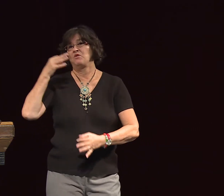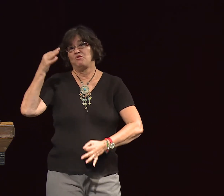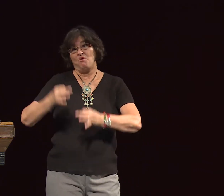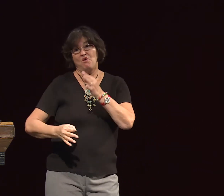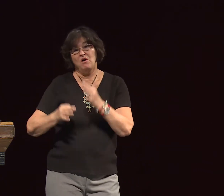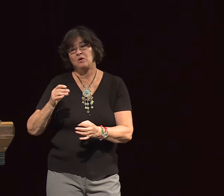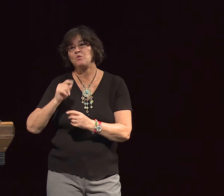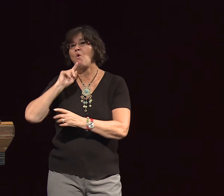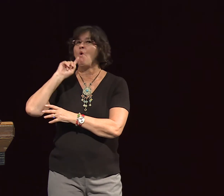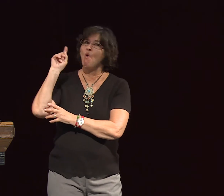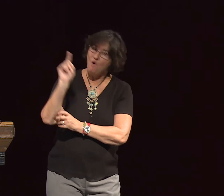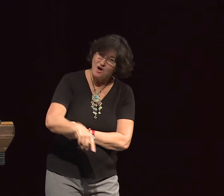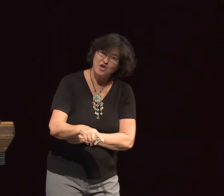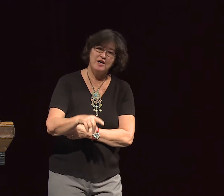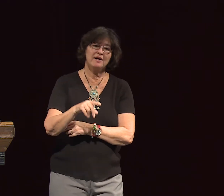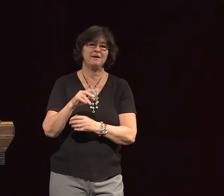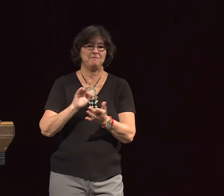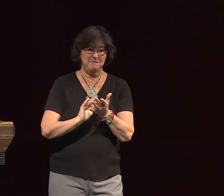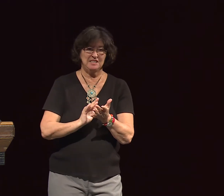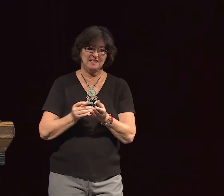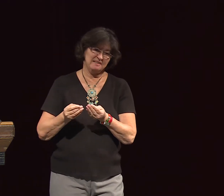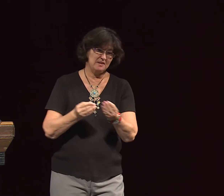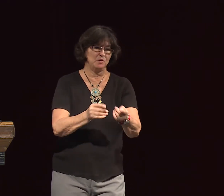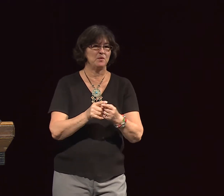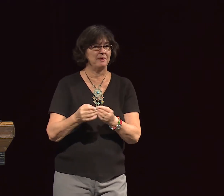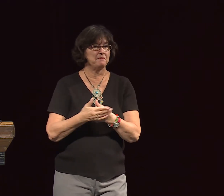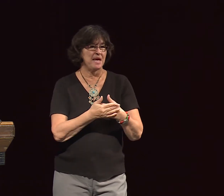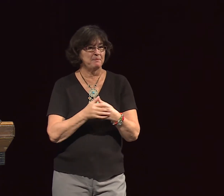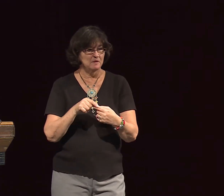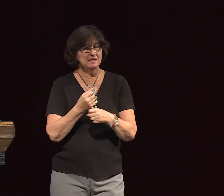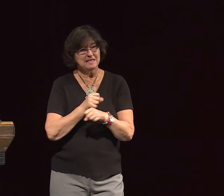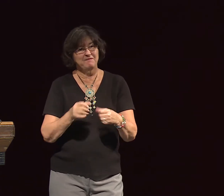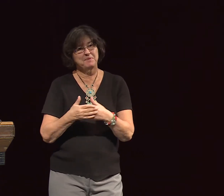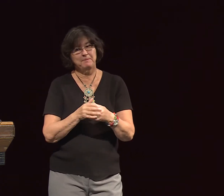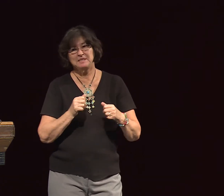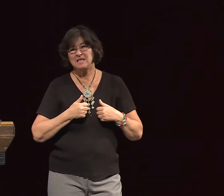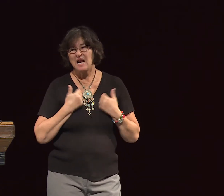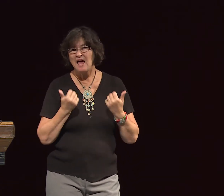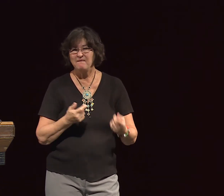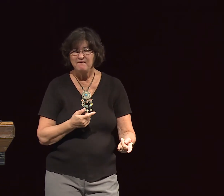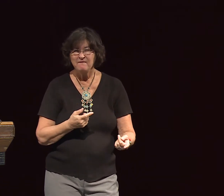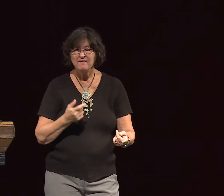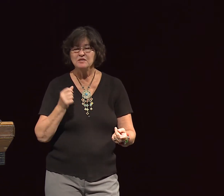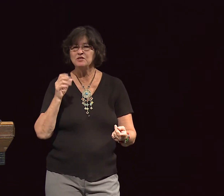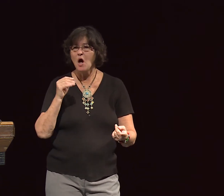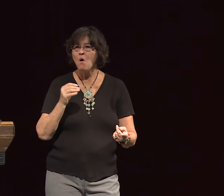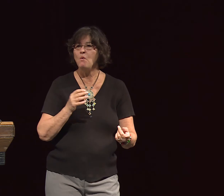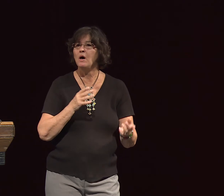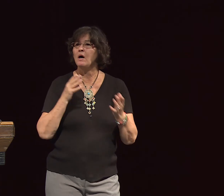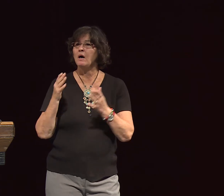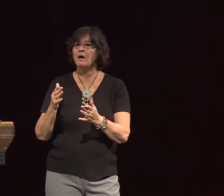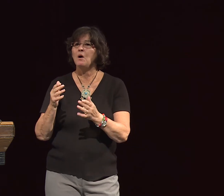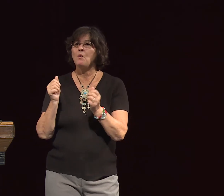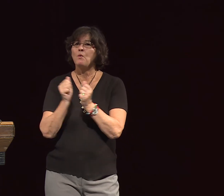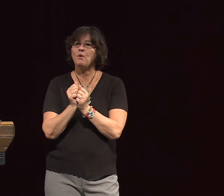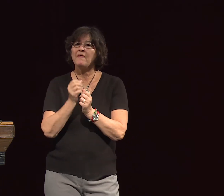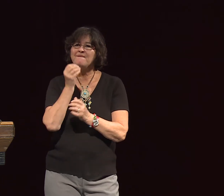Many people actually think that they have to go to court and have the medicine court-mandated